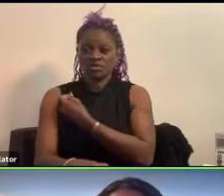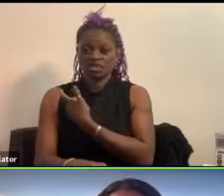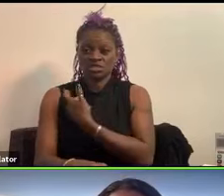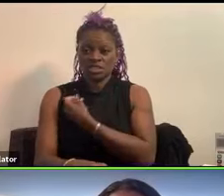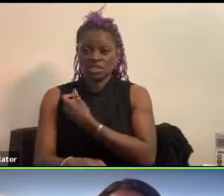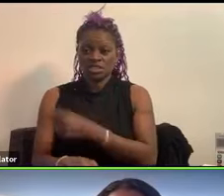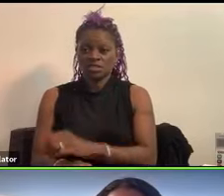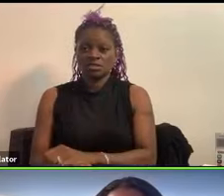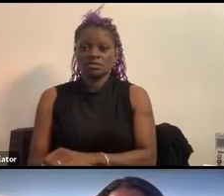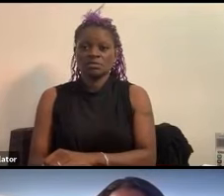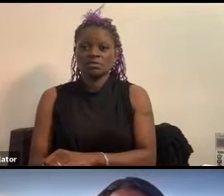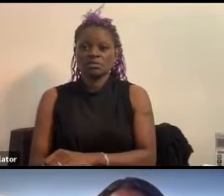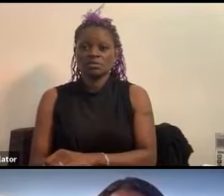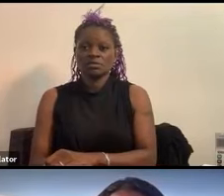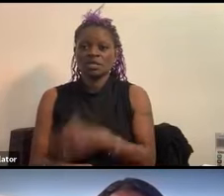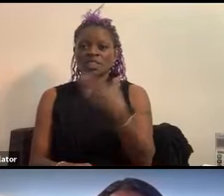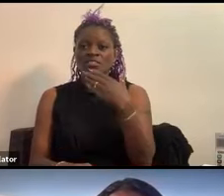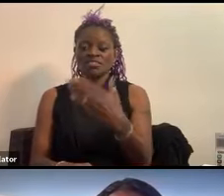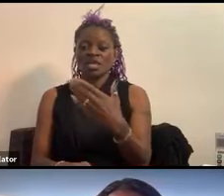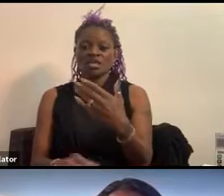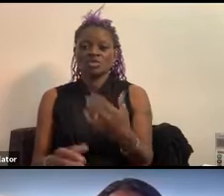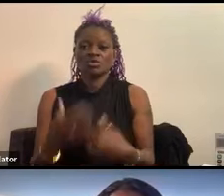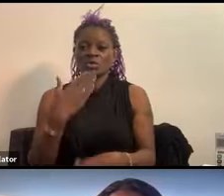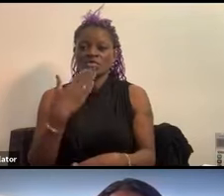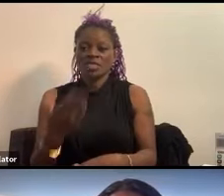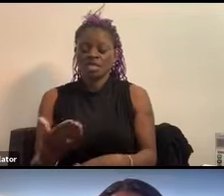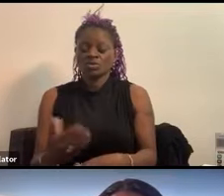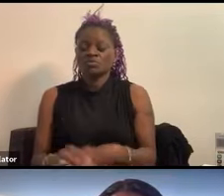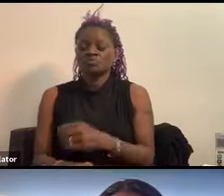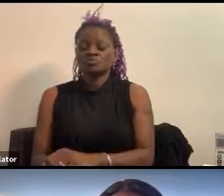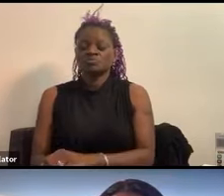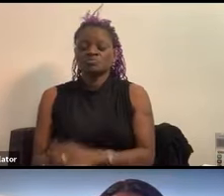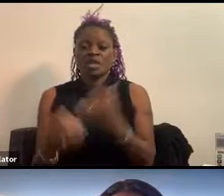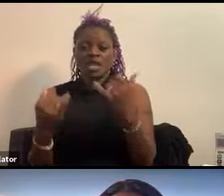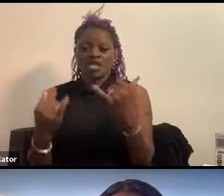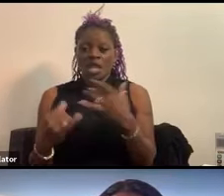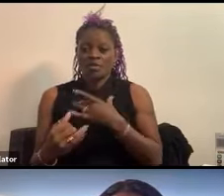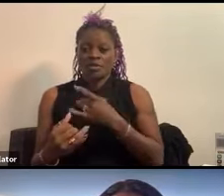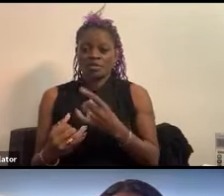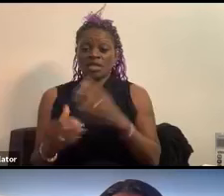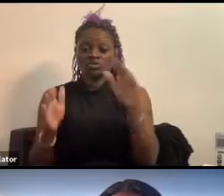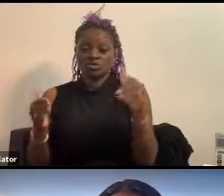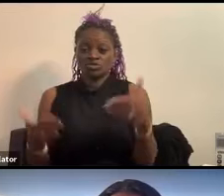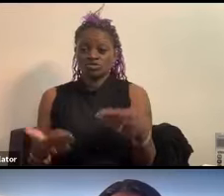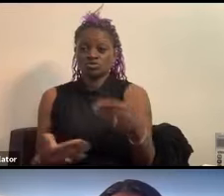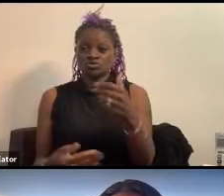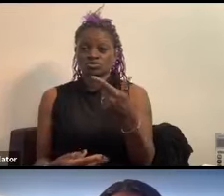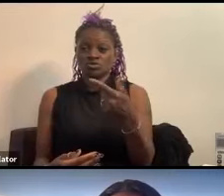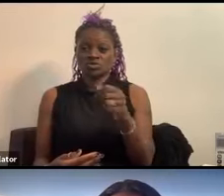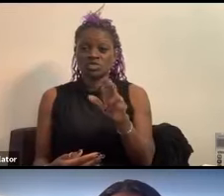Well, thank you all. And now I'd like to introduce Dr. Gary Green, who's an infectious disease